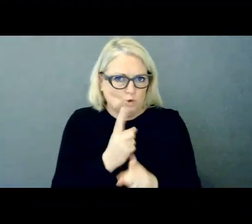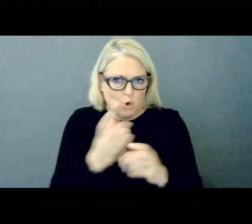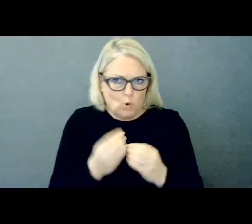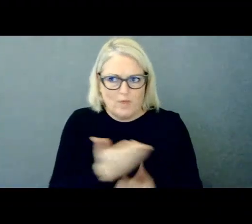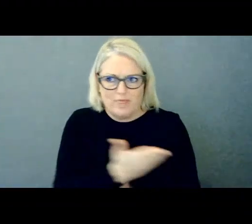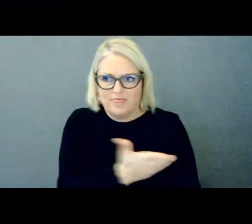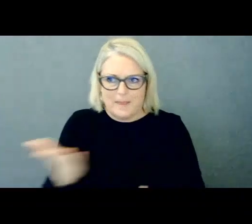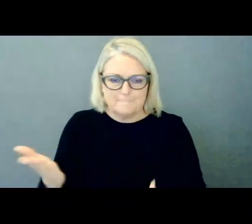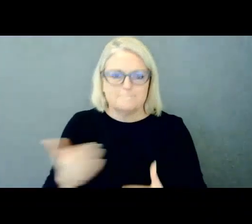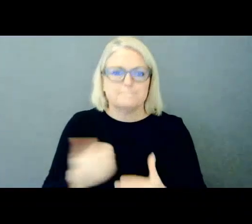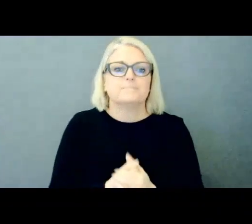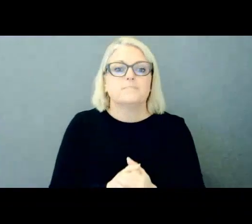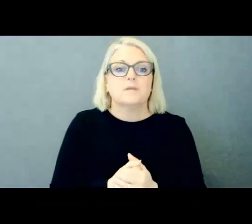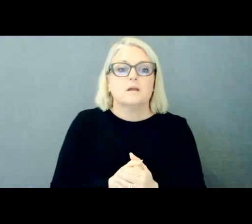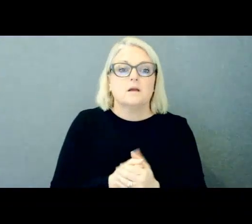Thank you. And lastly, Sharon.